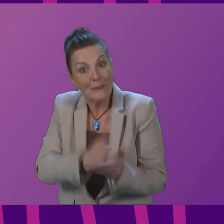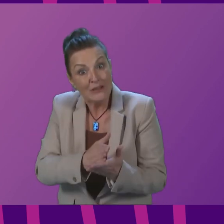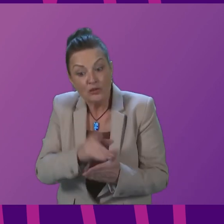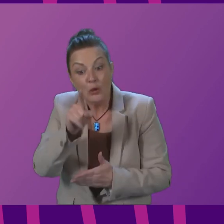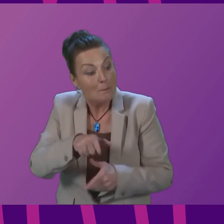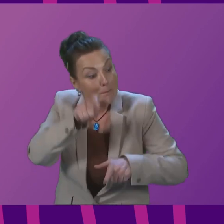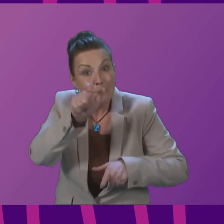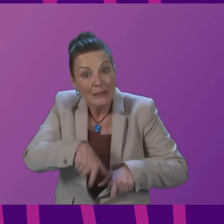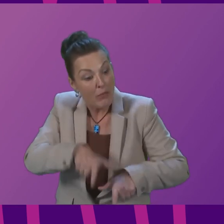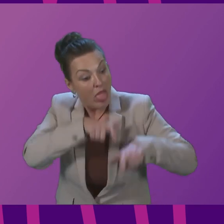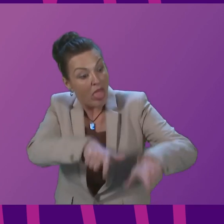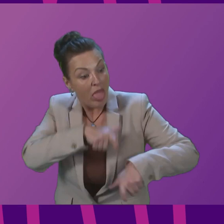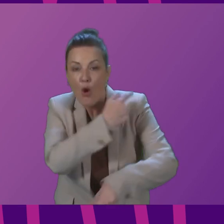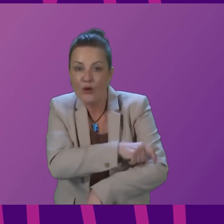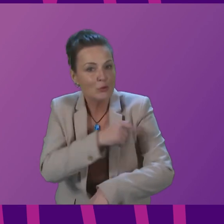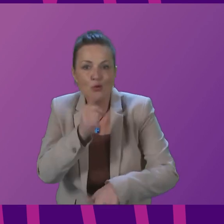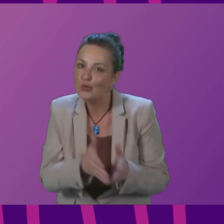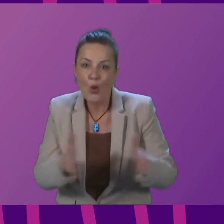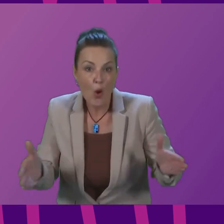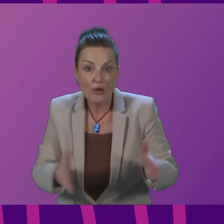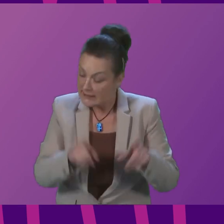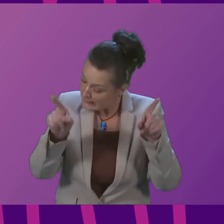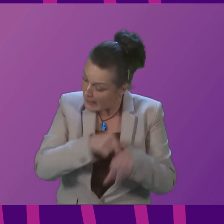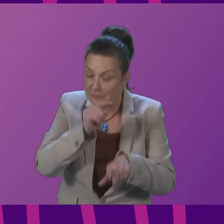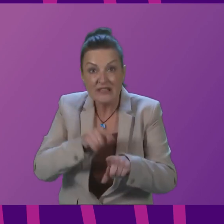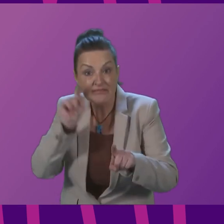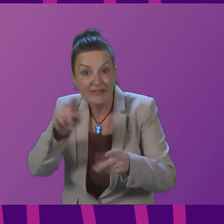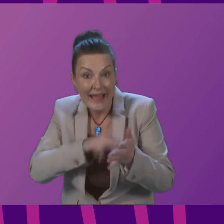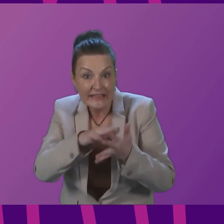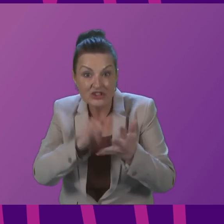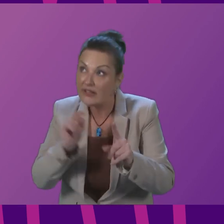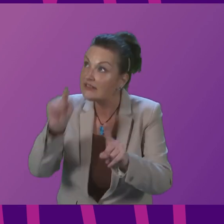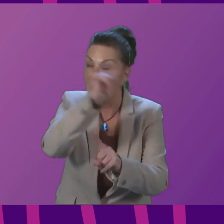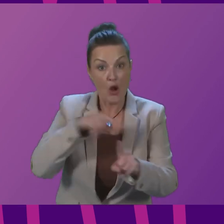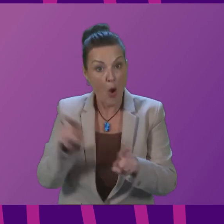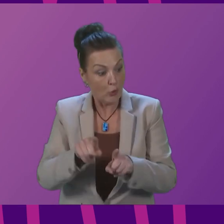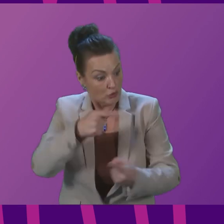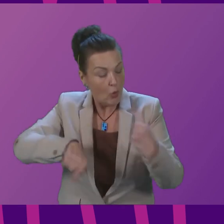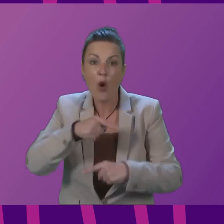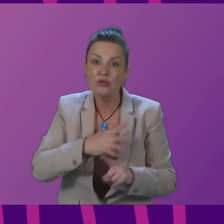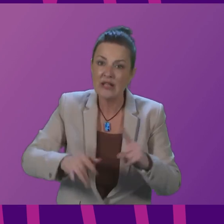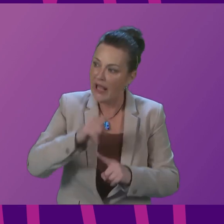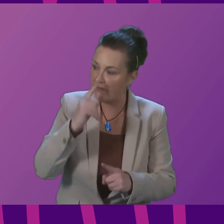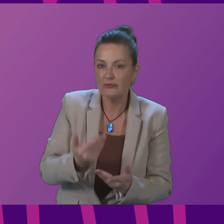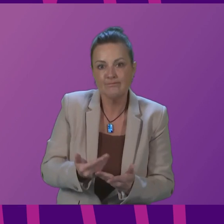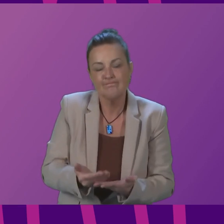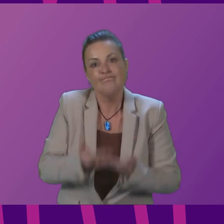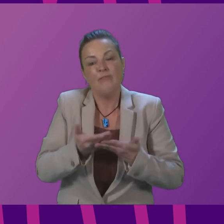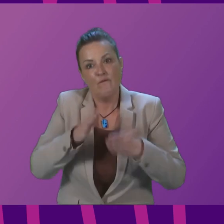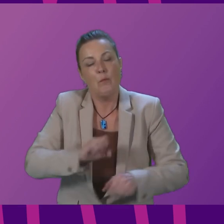health service as we recover across society from the impact of the global pandemic.